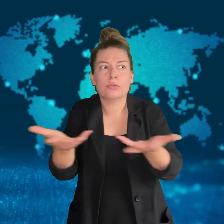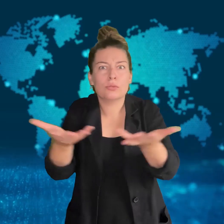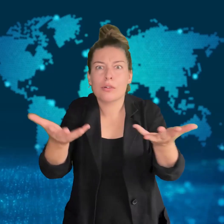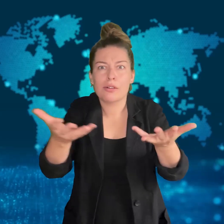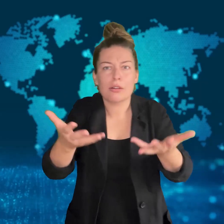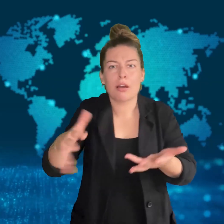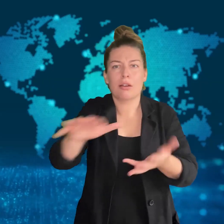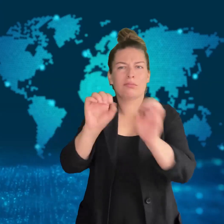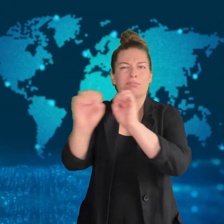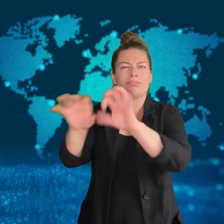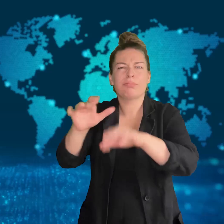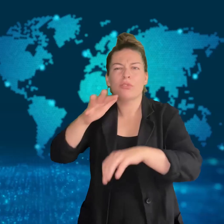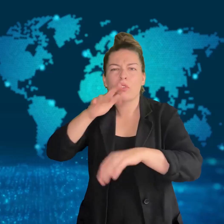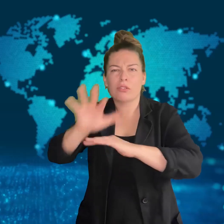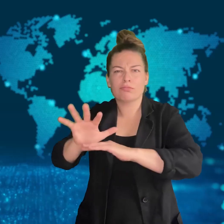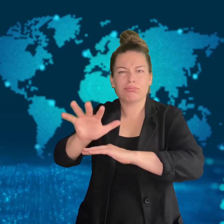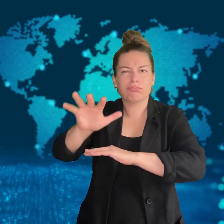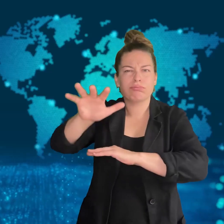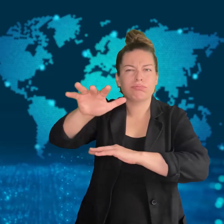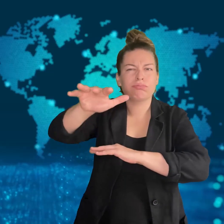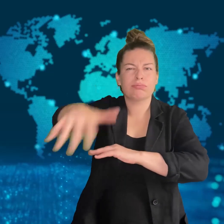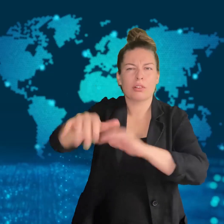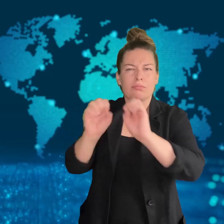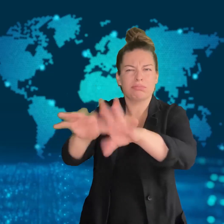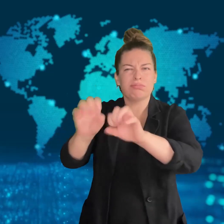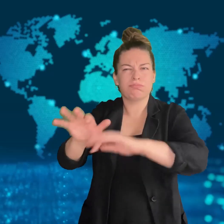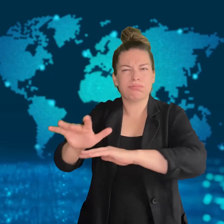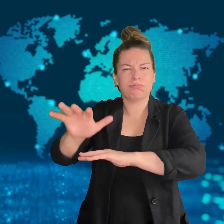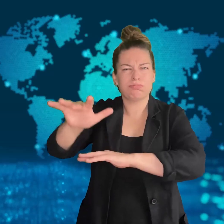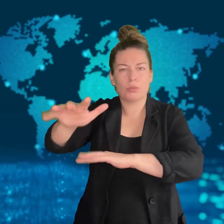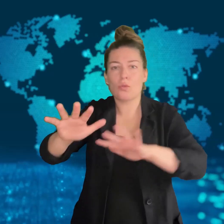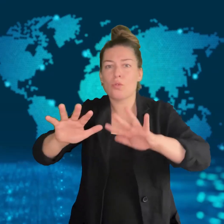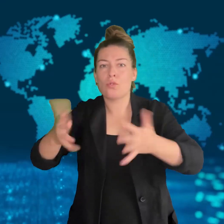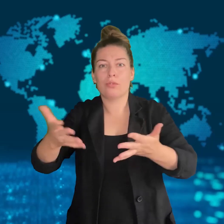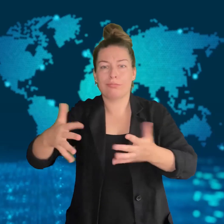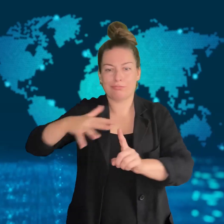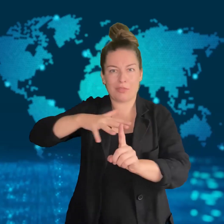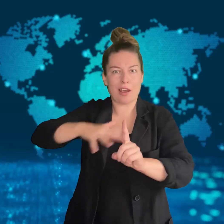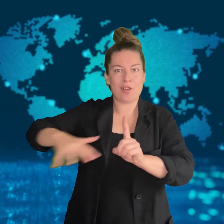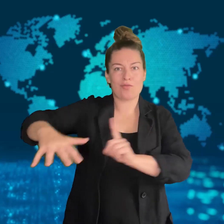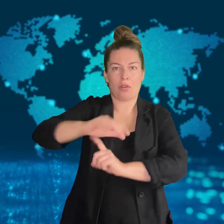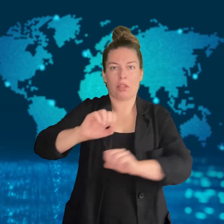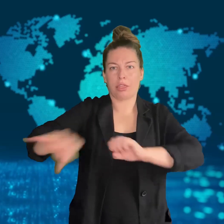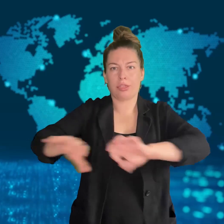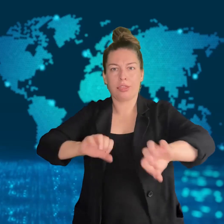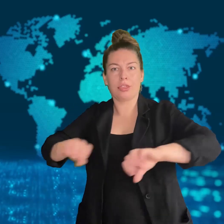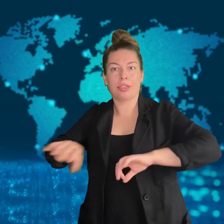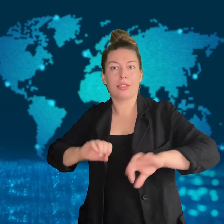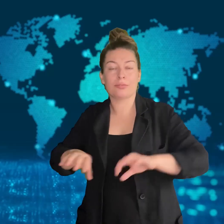hold fossil fuel companies responsible for pollution.